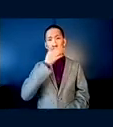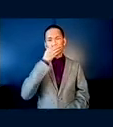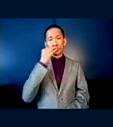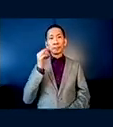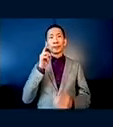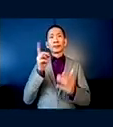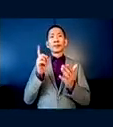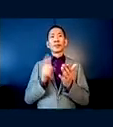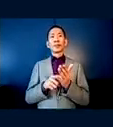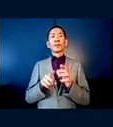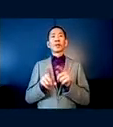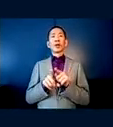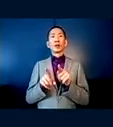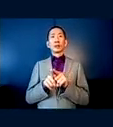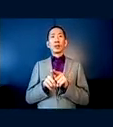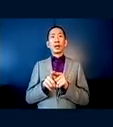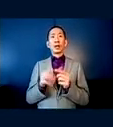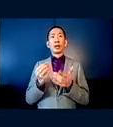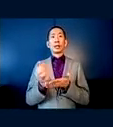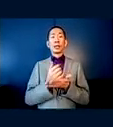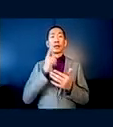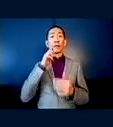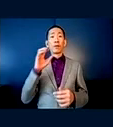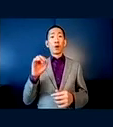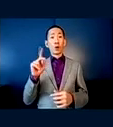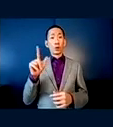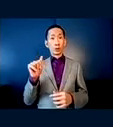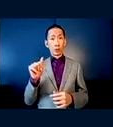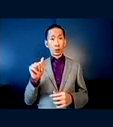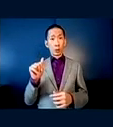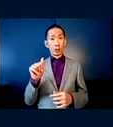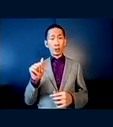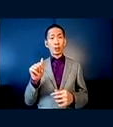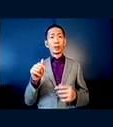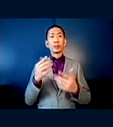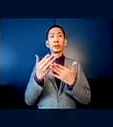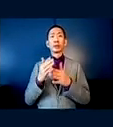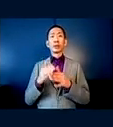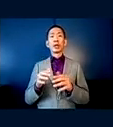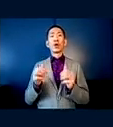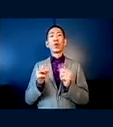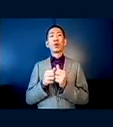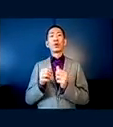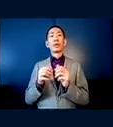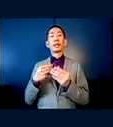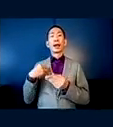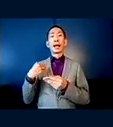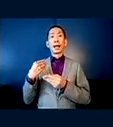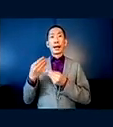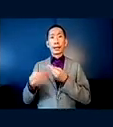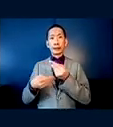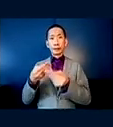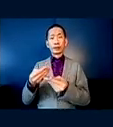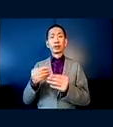ANCESTRY. NEXT SLIDE. YOU'LL NOTICE WITH INCOME, FOR OKLAHOMA, INCOME FELL OUT AS IT